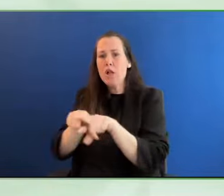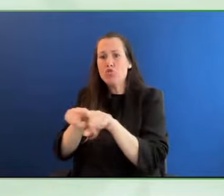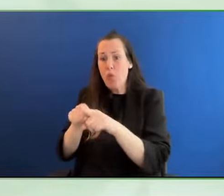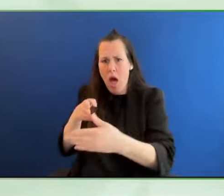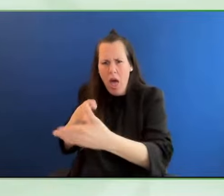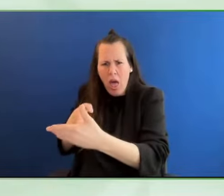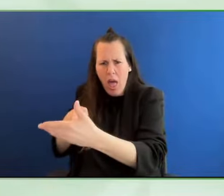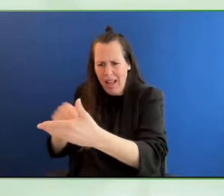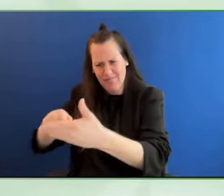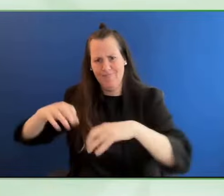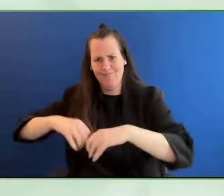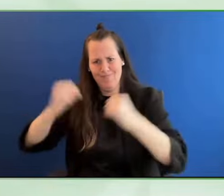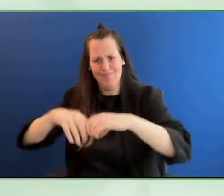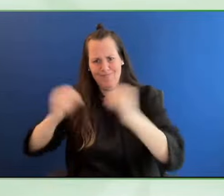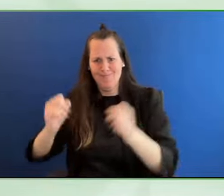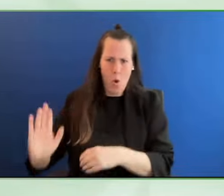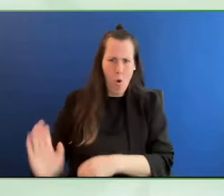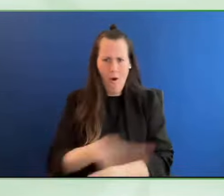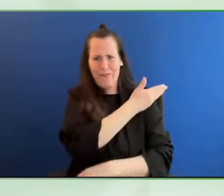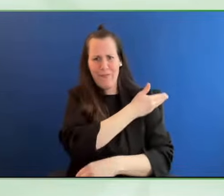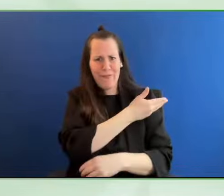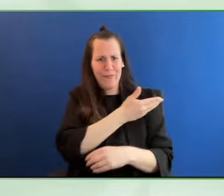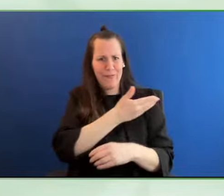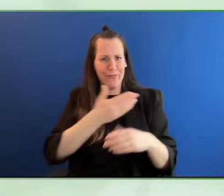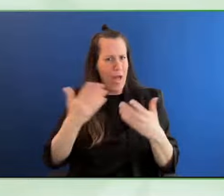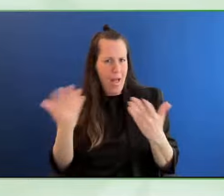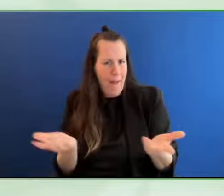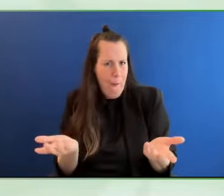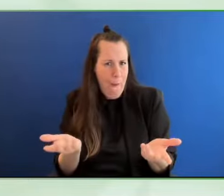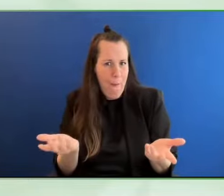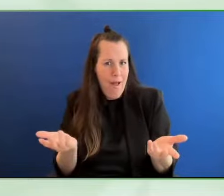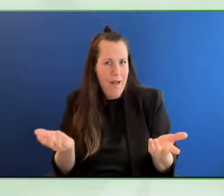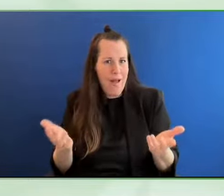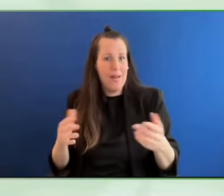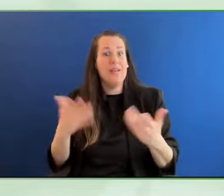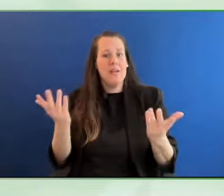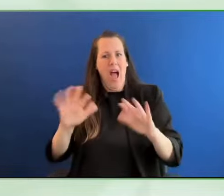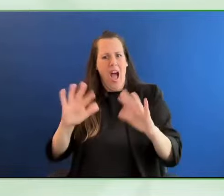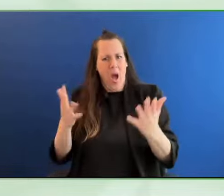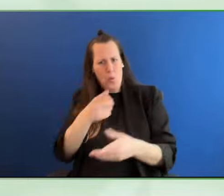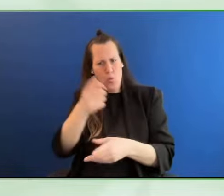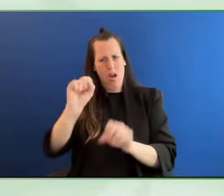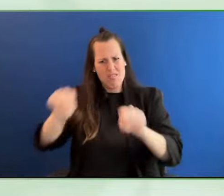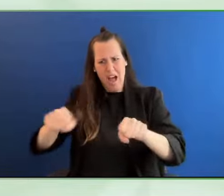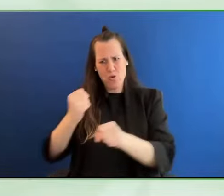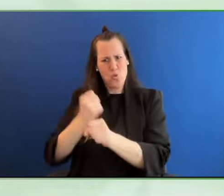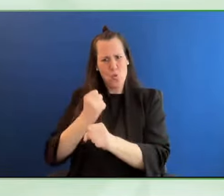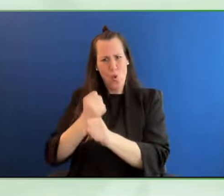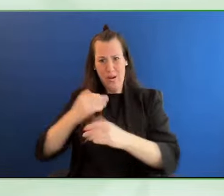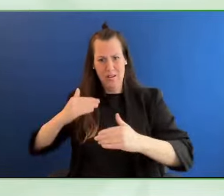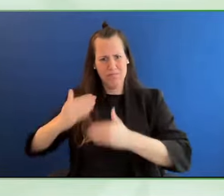That is one of the main words we are talking about Zero Project this week, the education